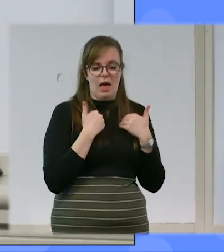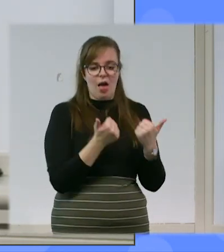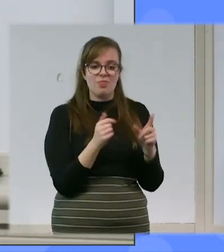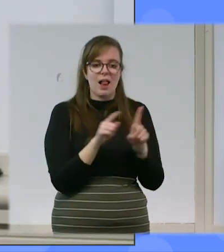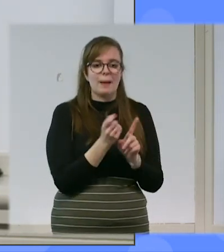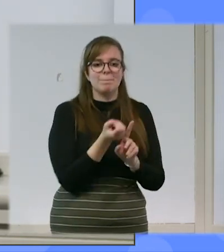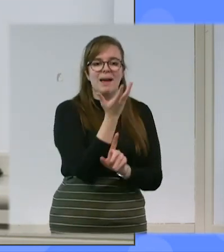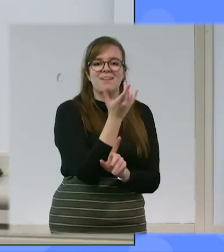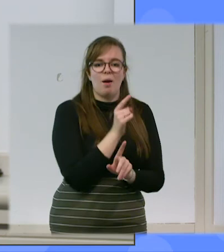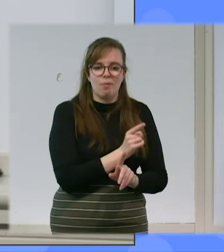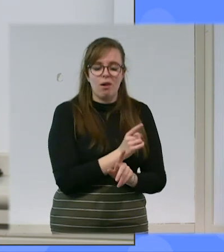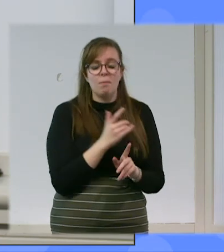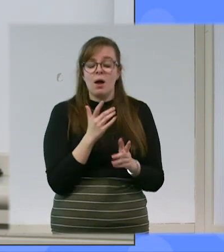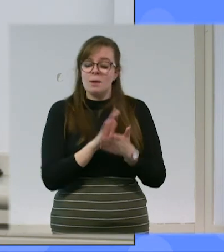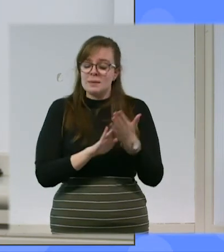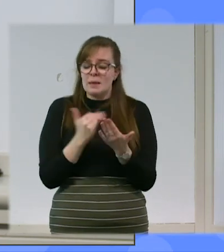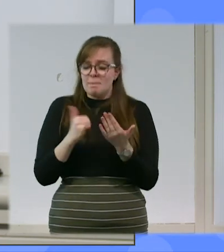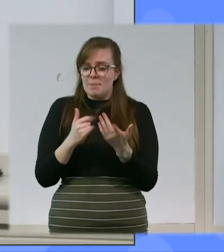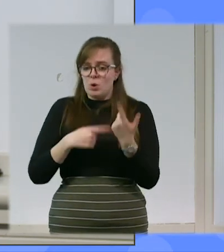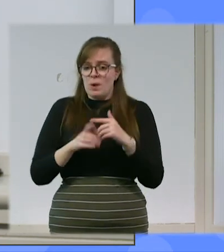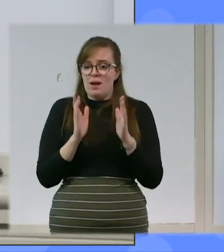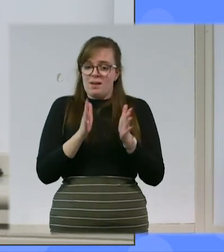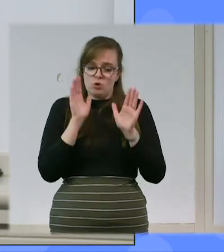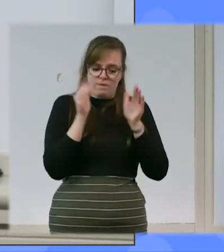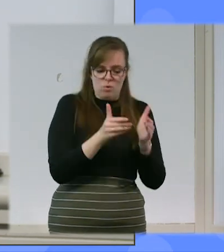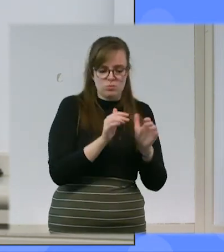that might push us to turn our attention to locally grown goods and services that